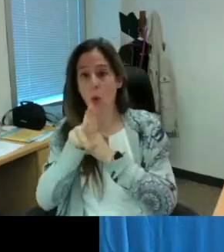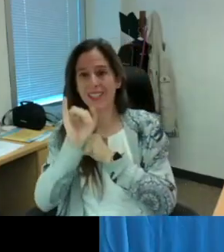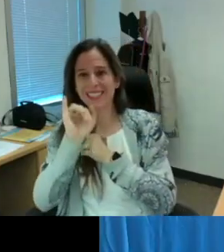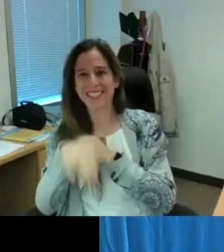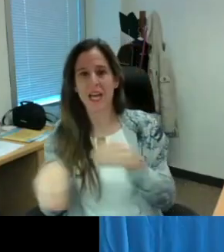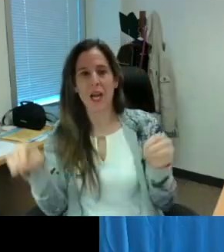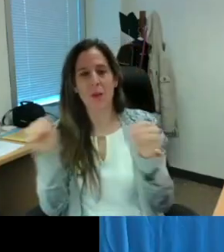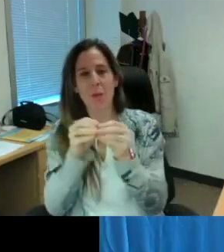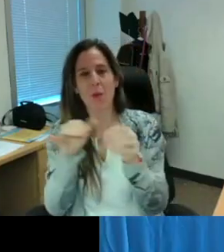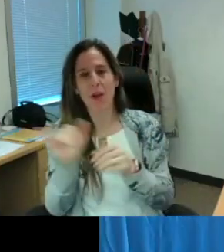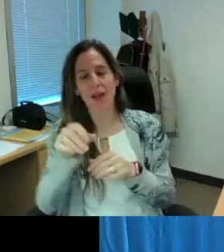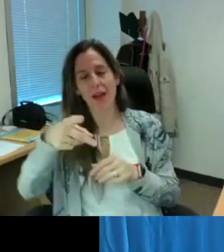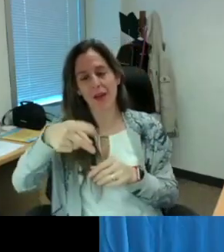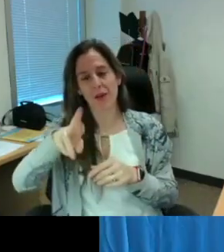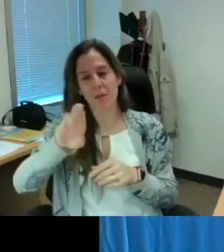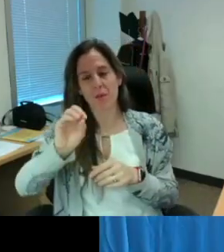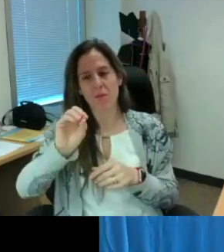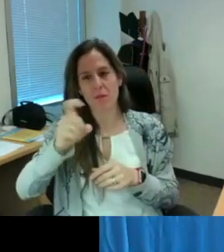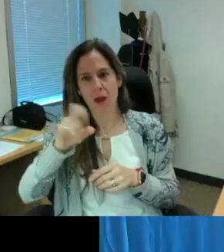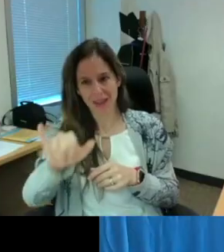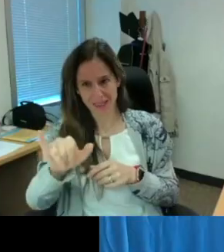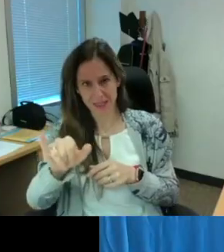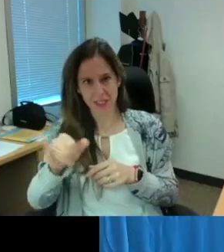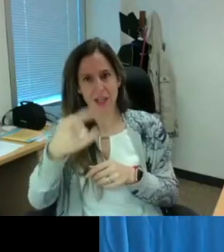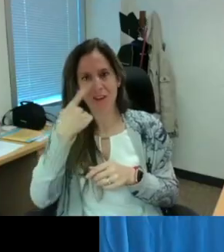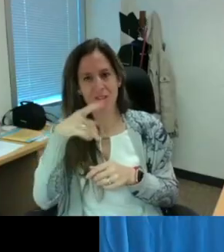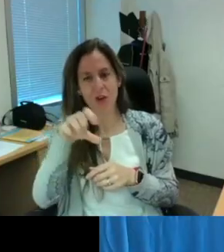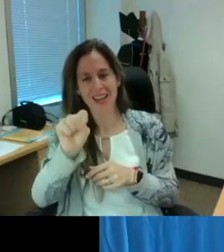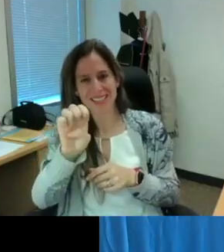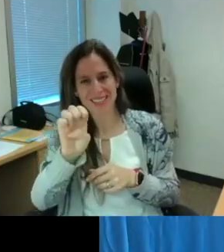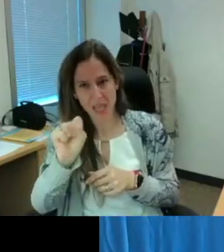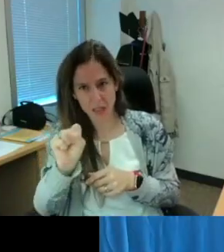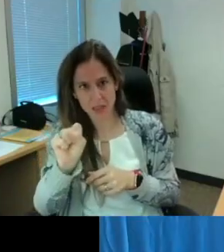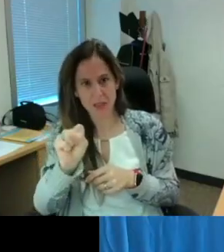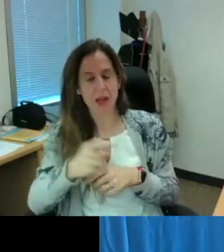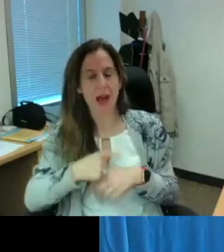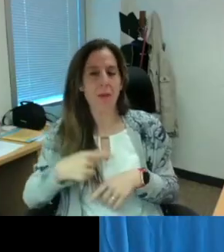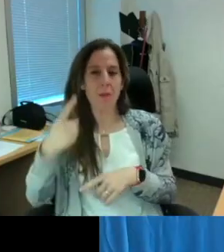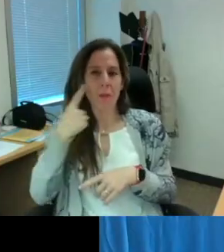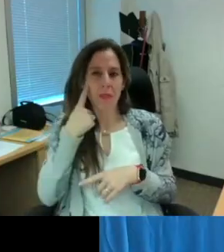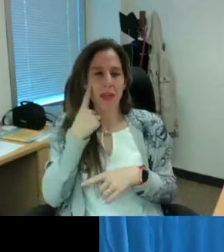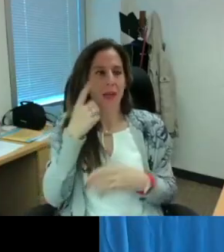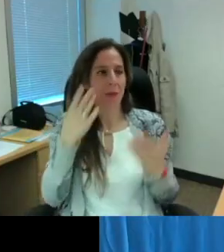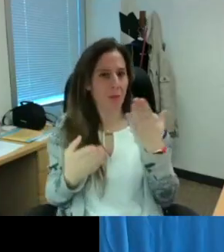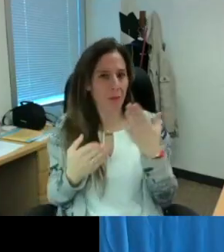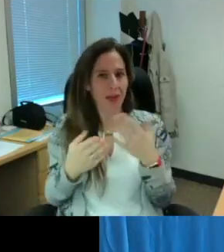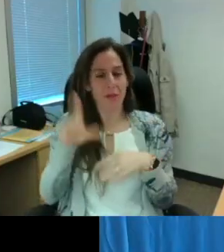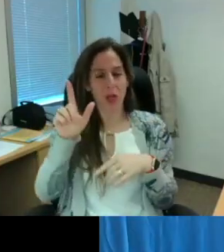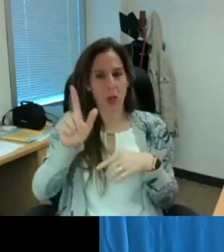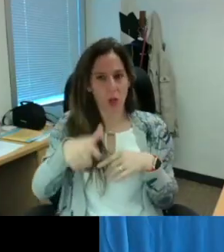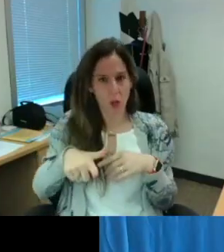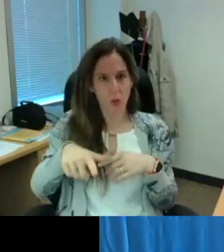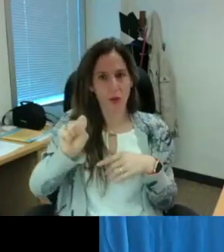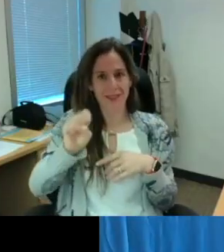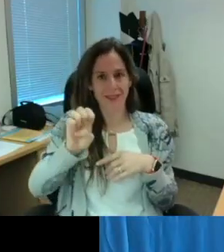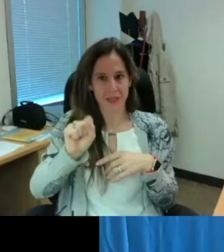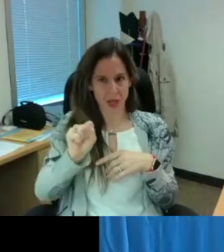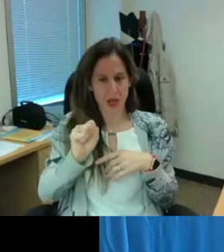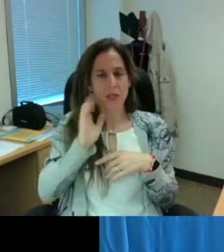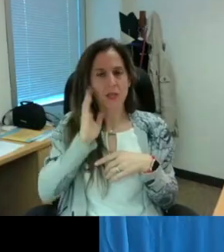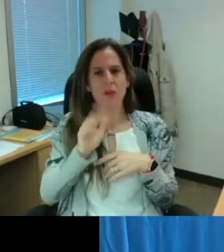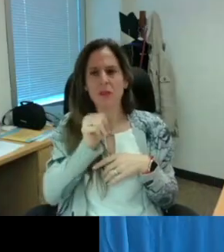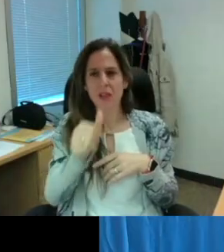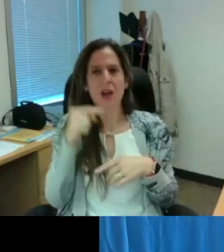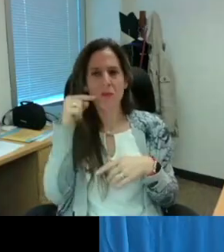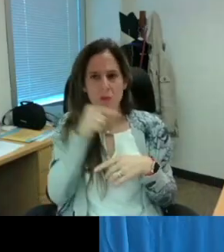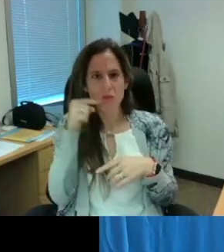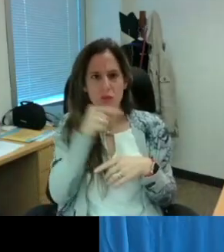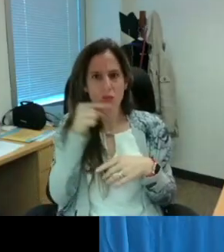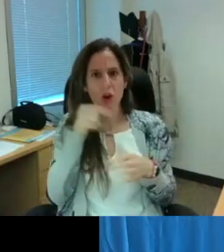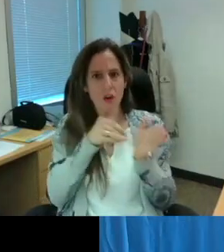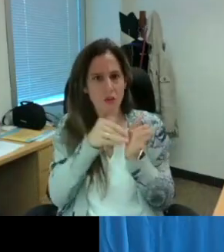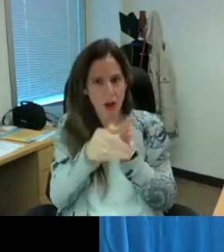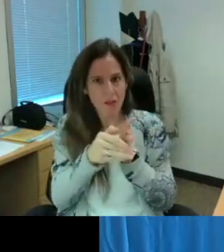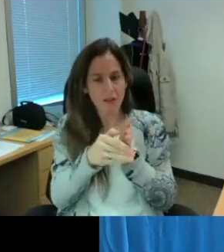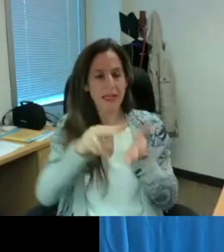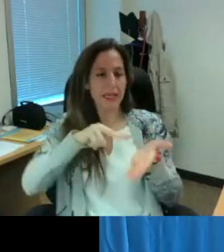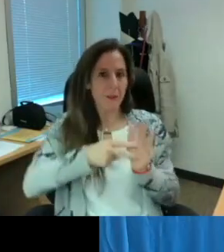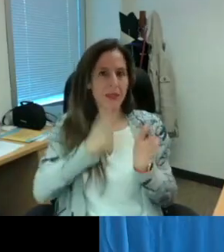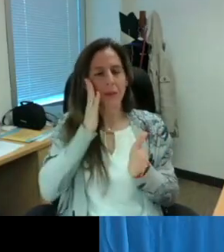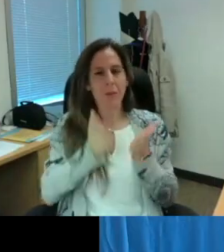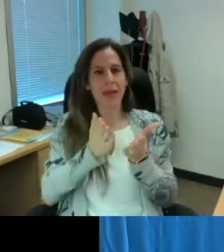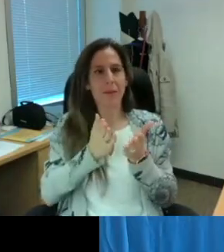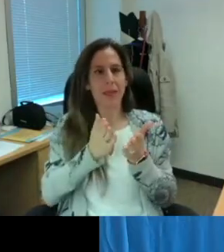development or is that a proxy for SES because I'm thinking maybe lower SES